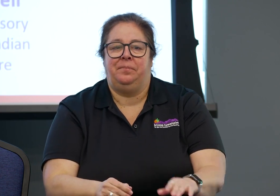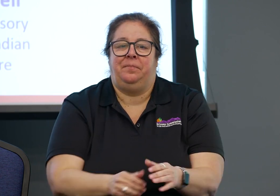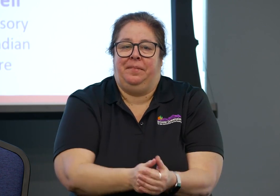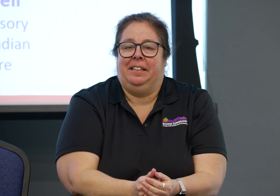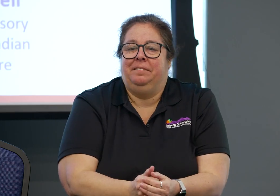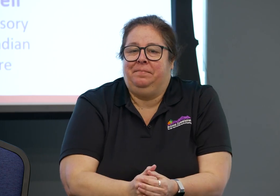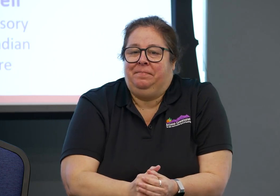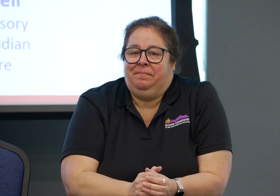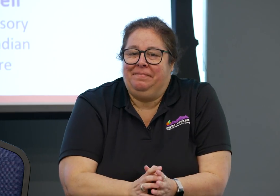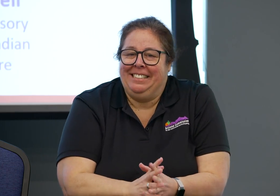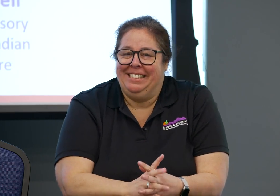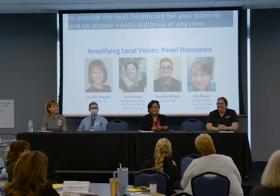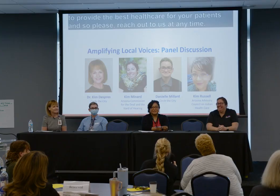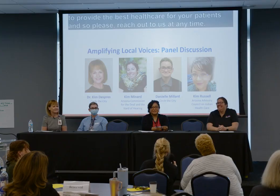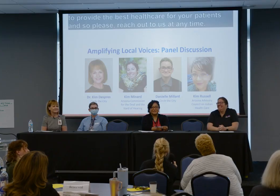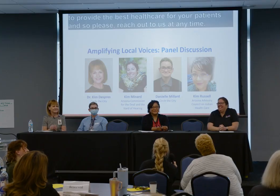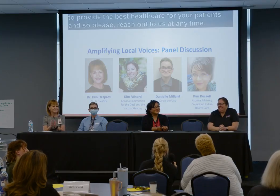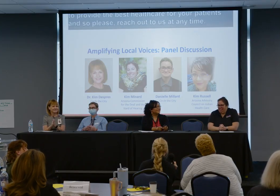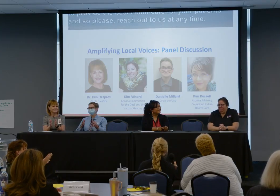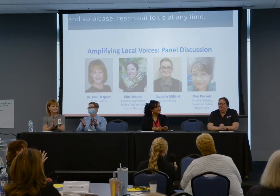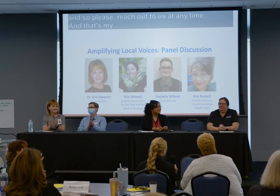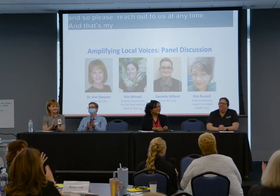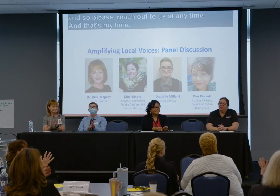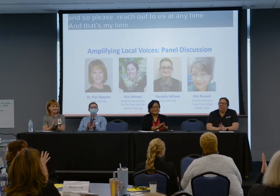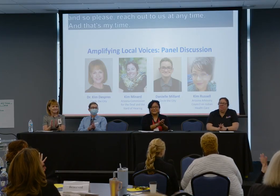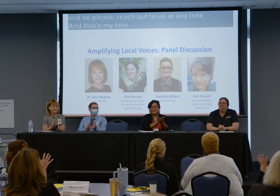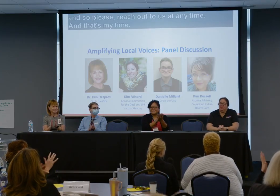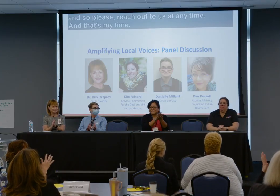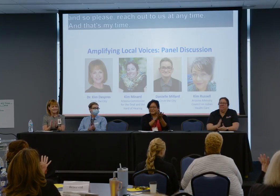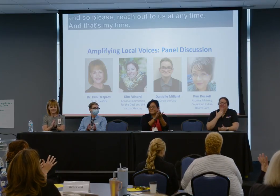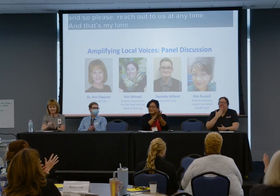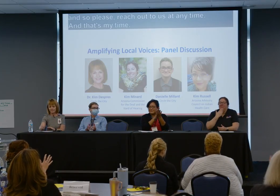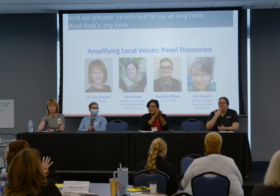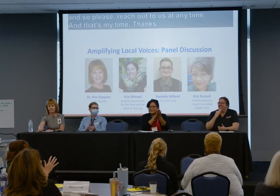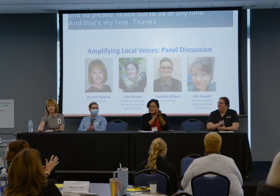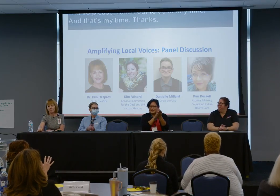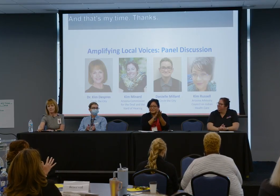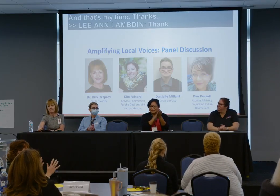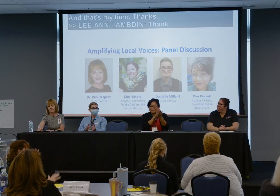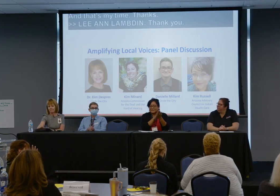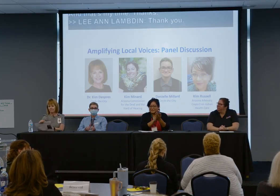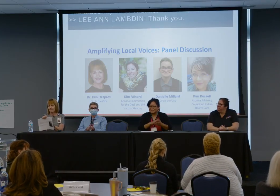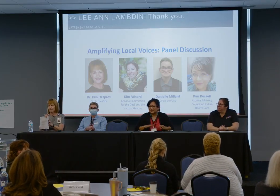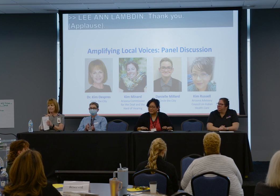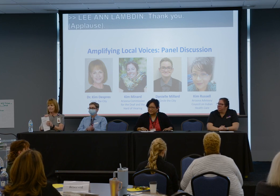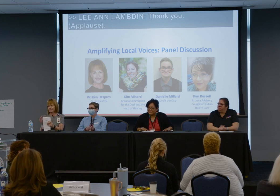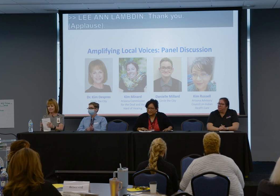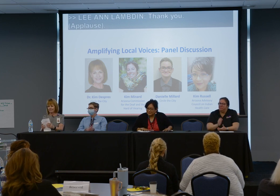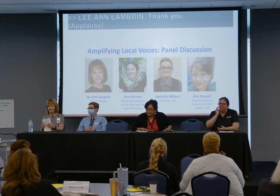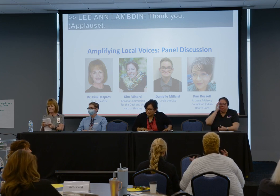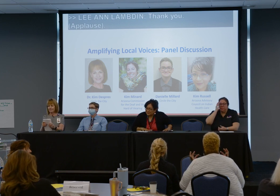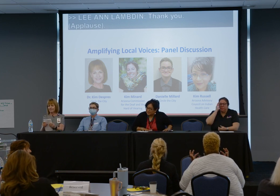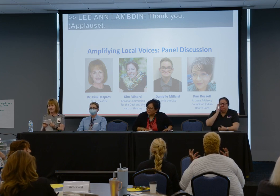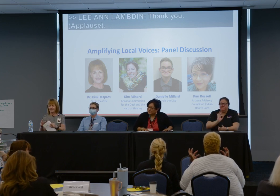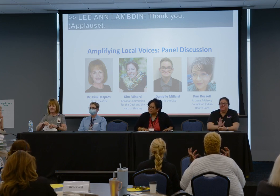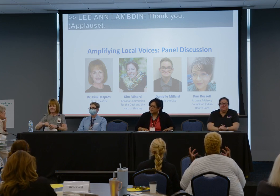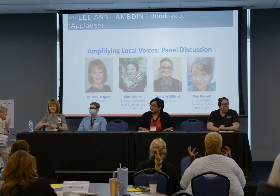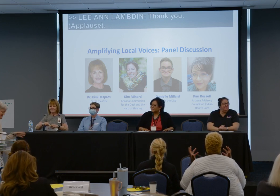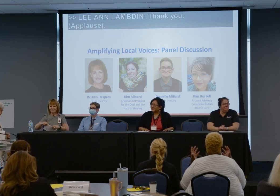And that's my time, thanks. (audience applauding) Thank you.